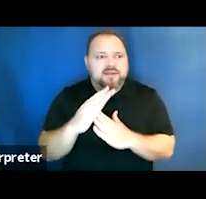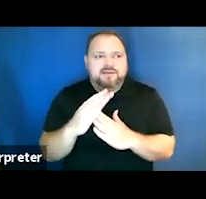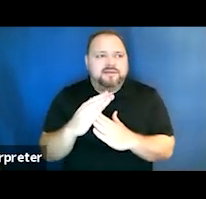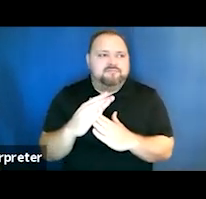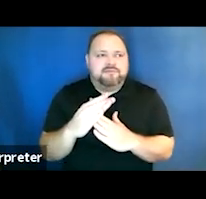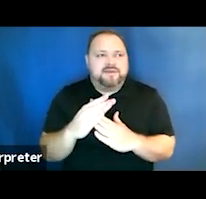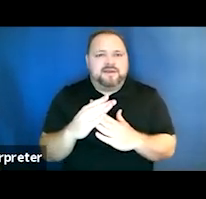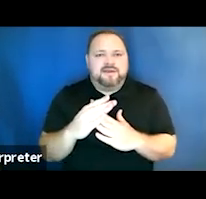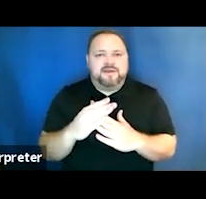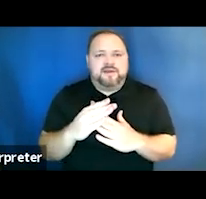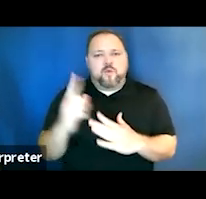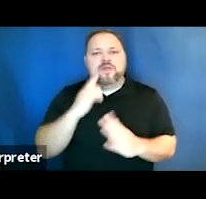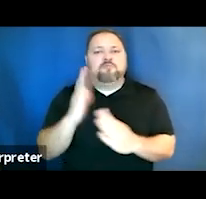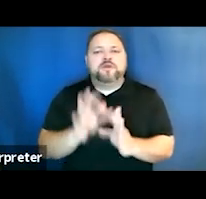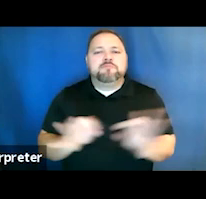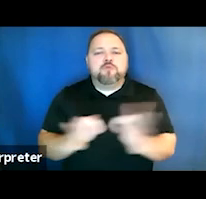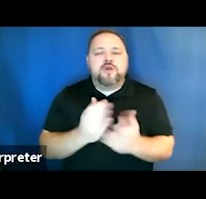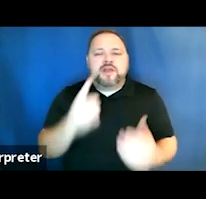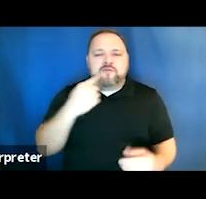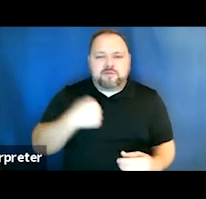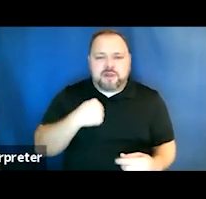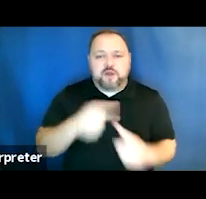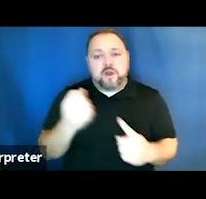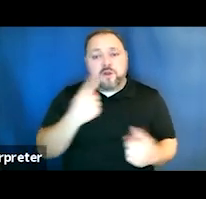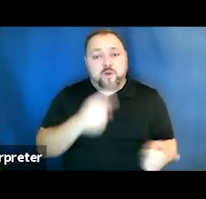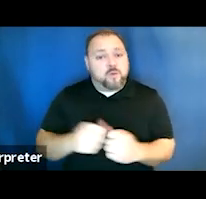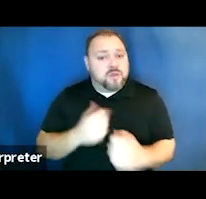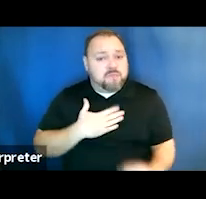One of the most important things to me is to understand what's going on with my child.